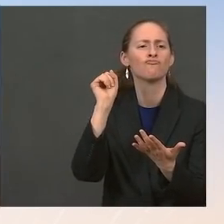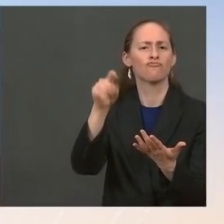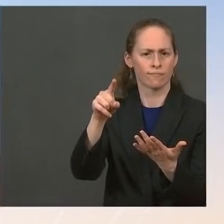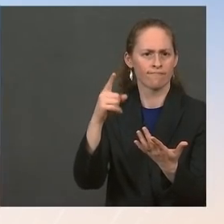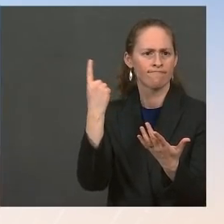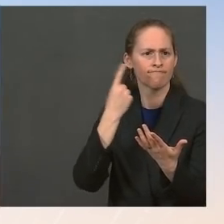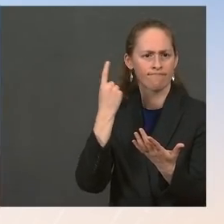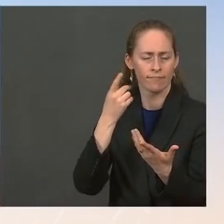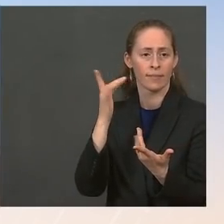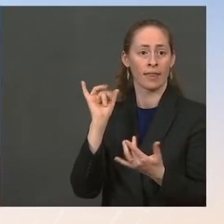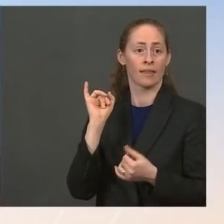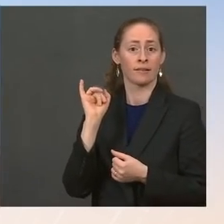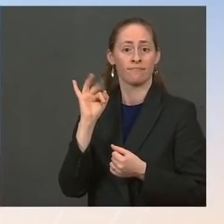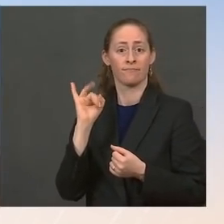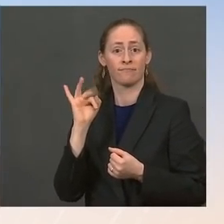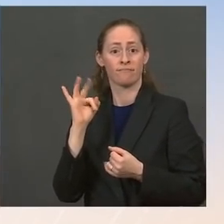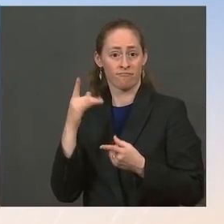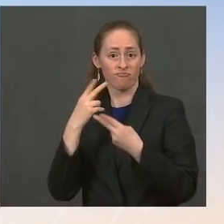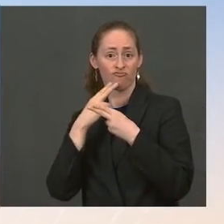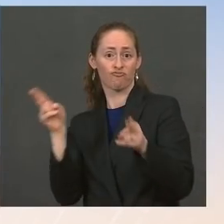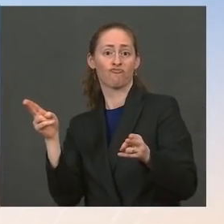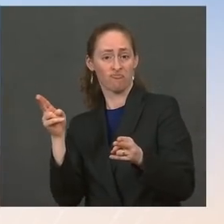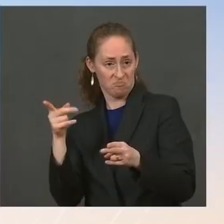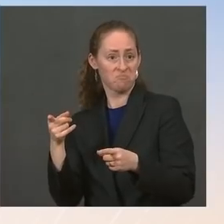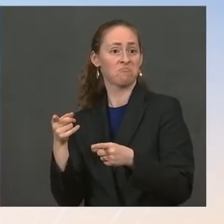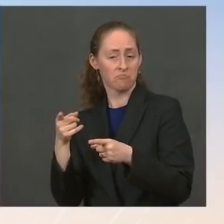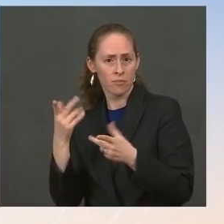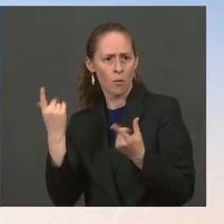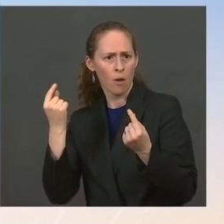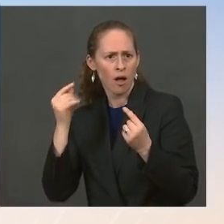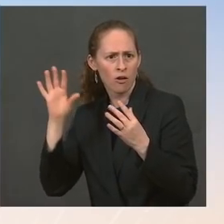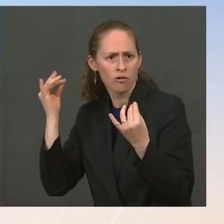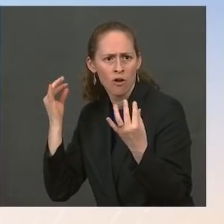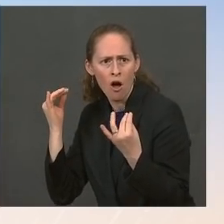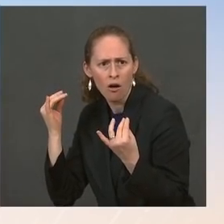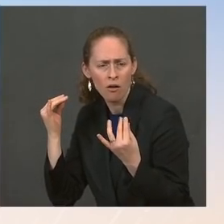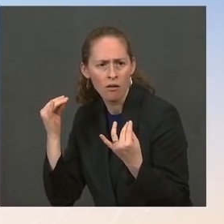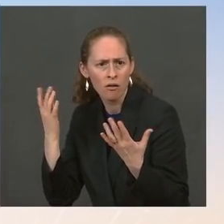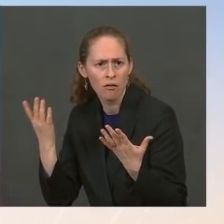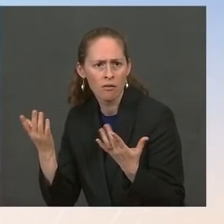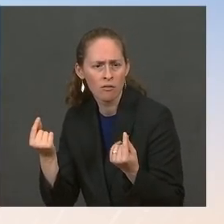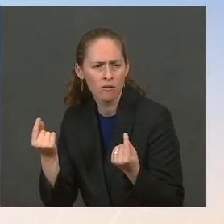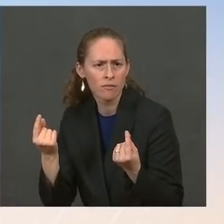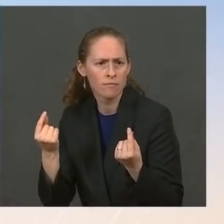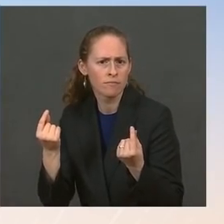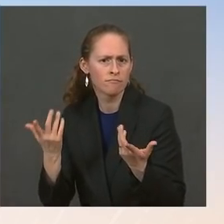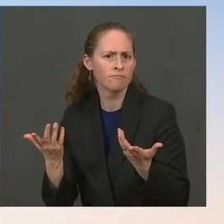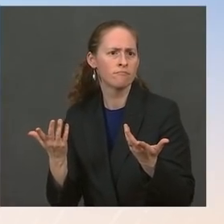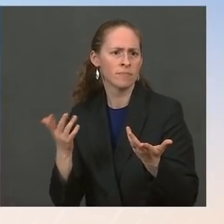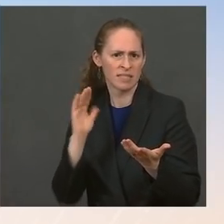What is the White House's response to that? The Press: Not guilty on all counts, correct? The Press: All counts. Ms. Psaki: I -- obviously this happened while I was out here.